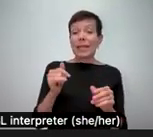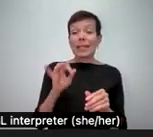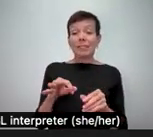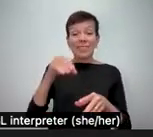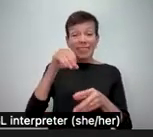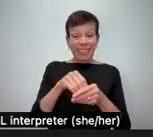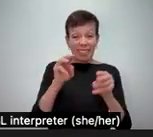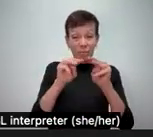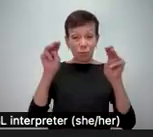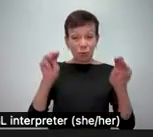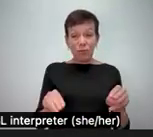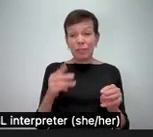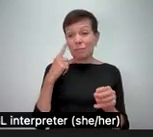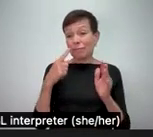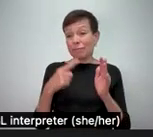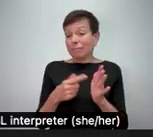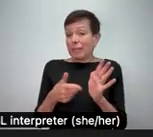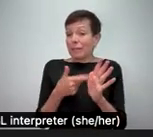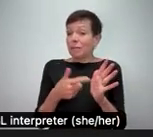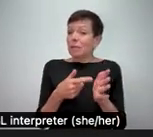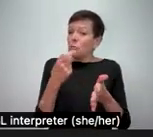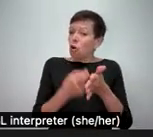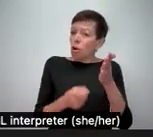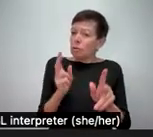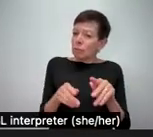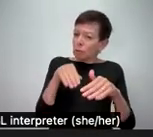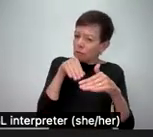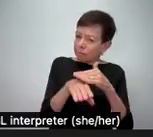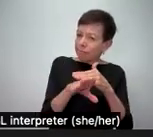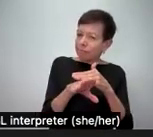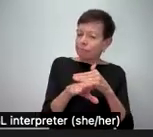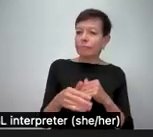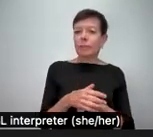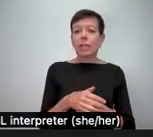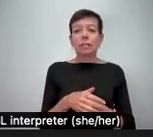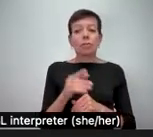the location you're looking at and make sure any event you're doing can be free of charge to